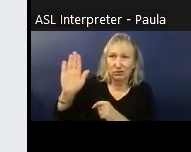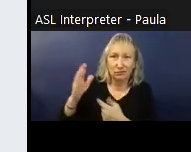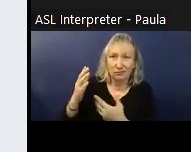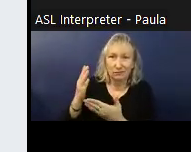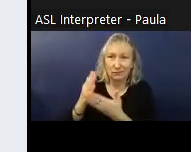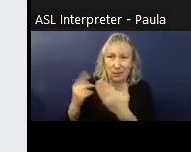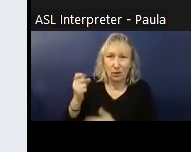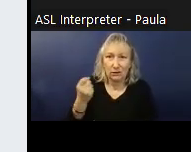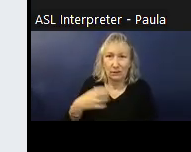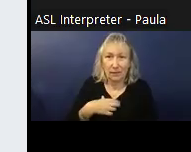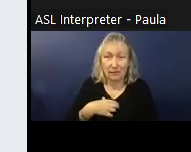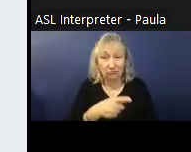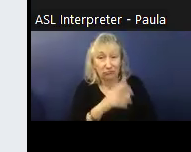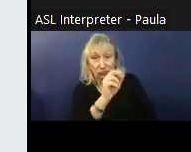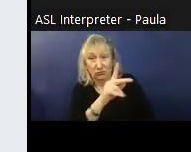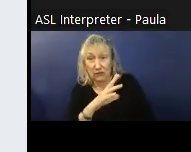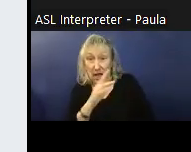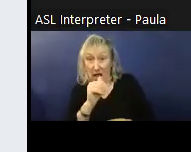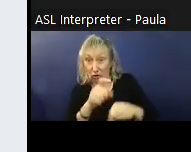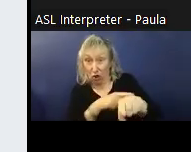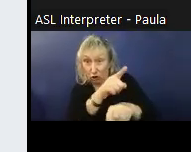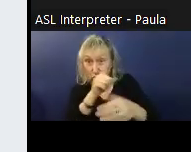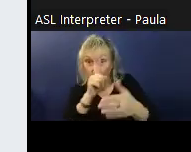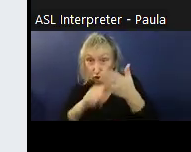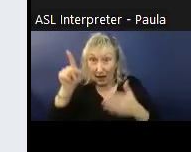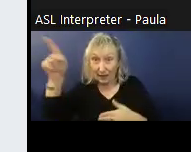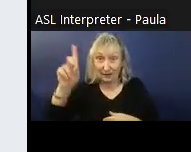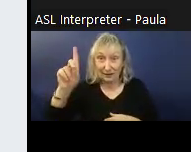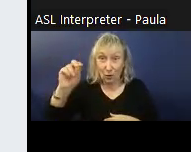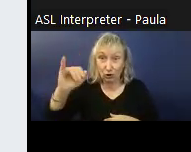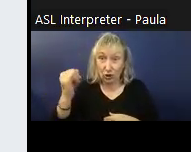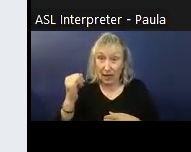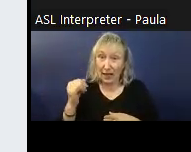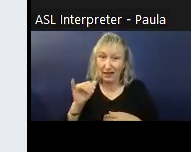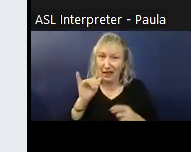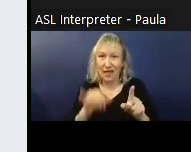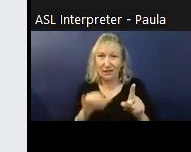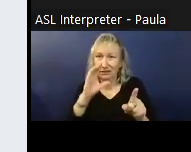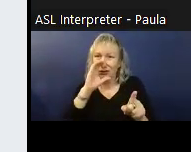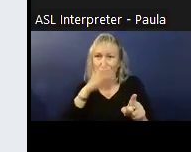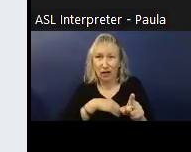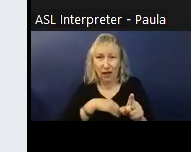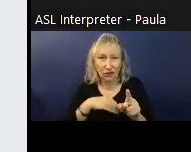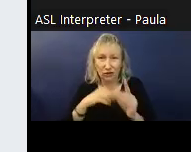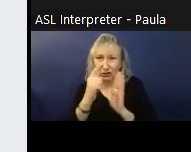So as long as you checked on it, that's good. I was just throwing it out there. It's a quirky statute rooted in time ago. Yeah.